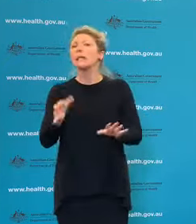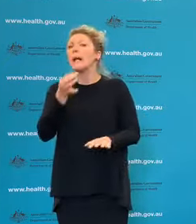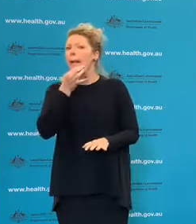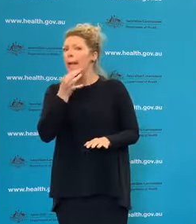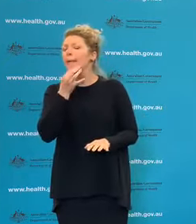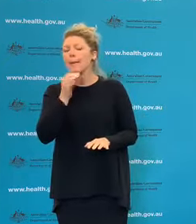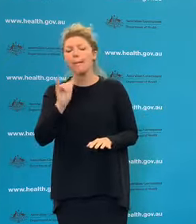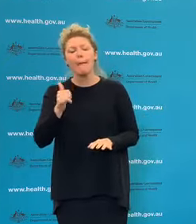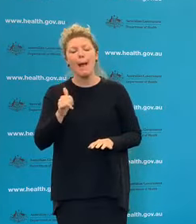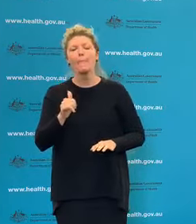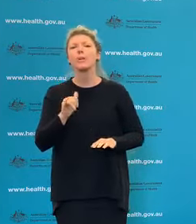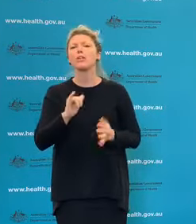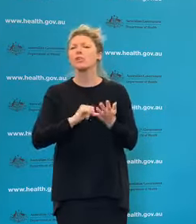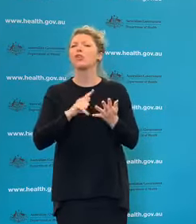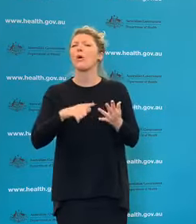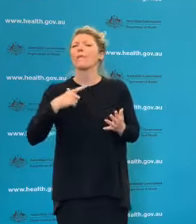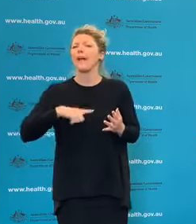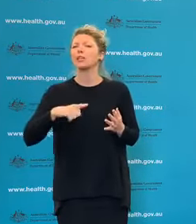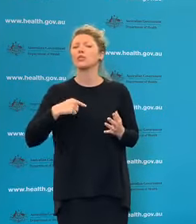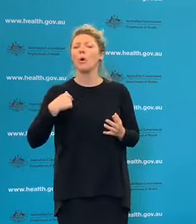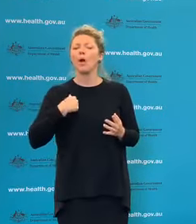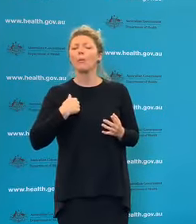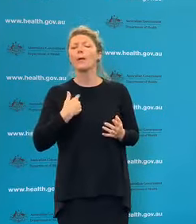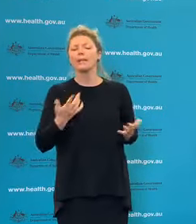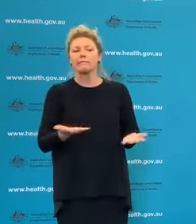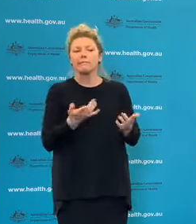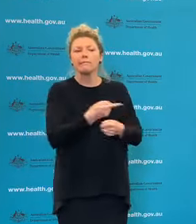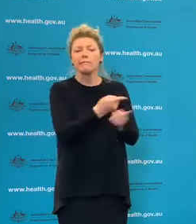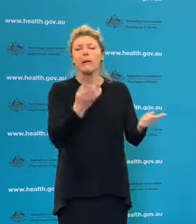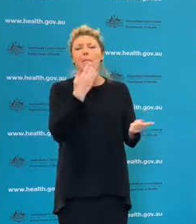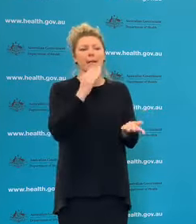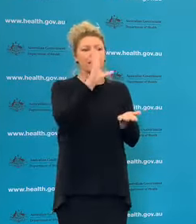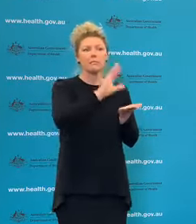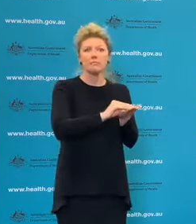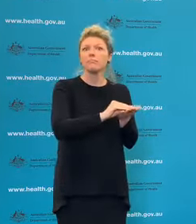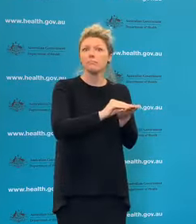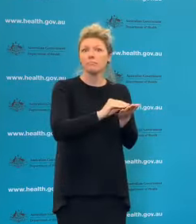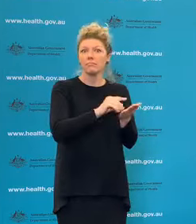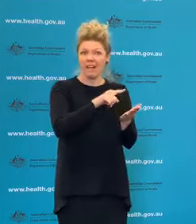agai,n encouraging everyone to download the app in order that where cases do